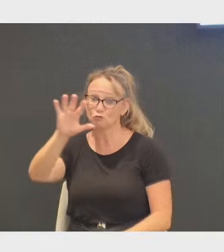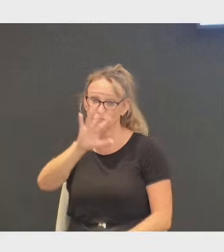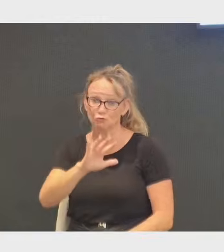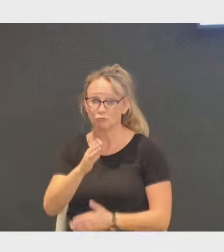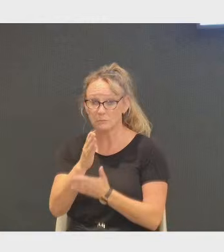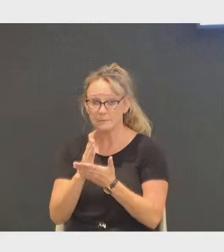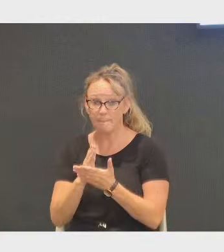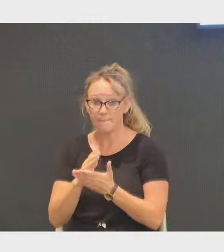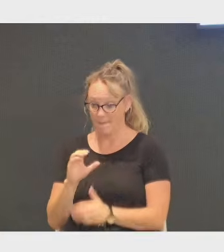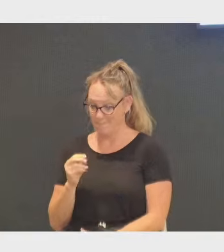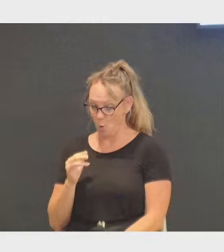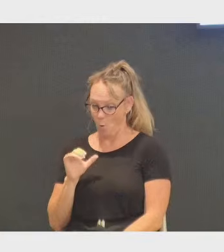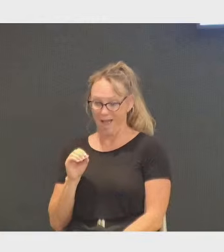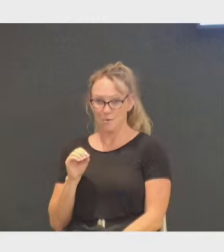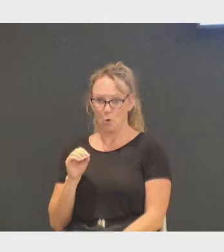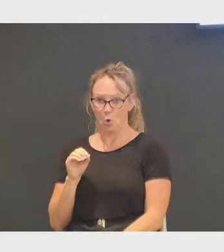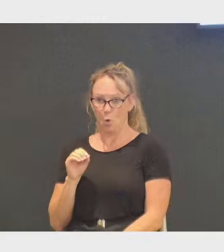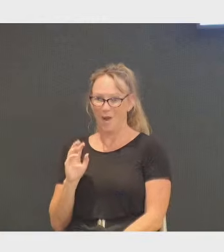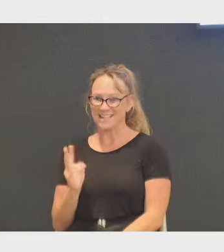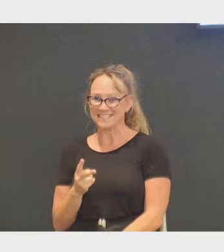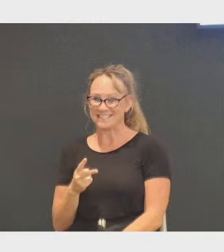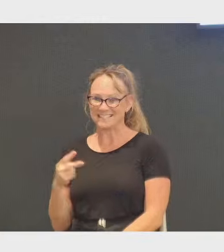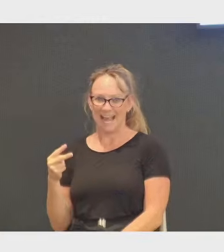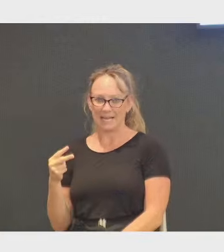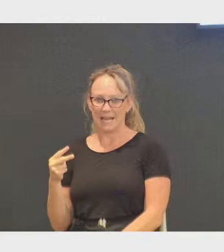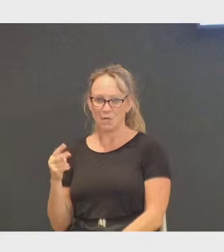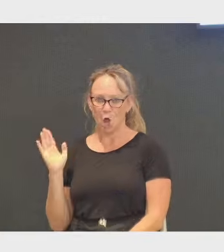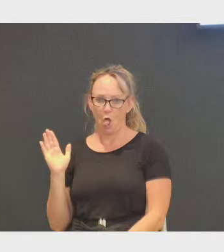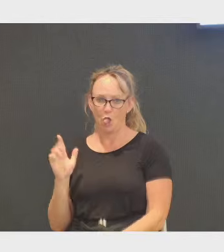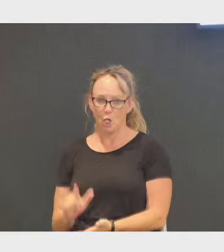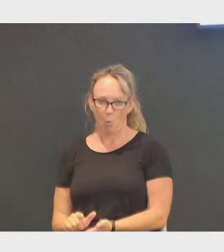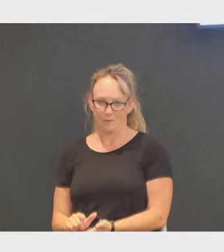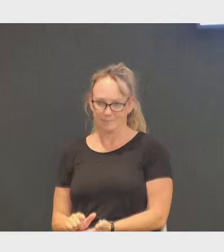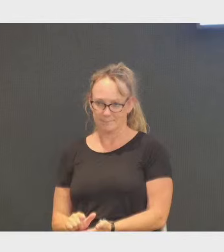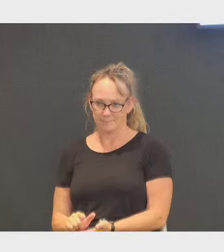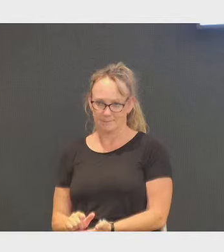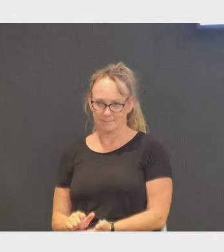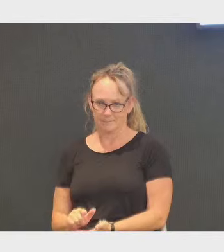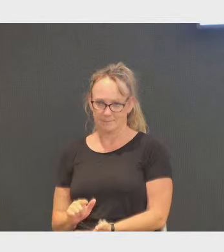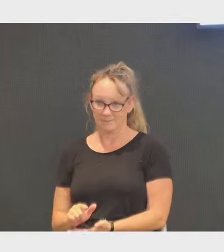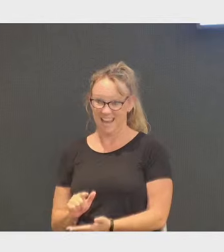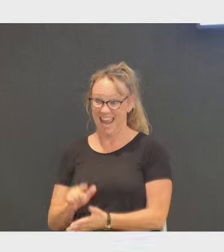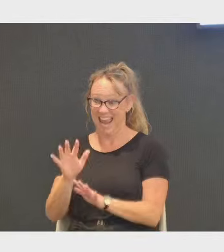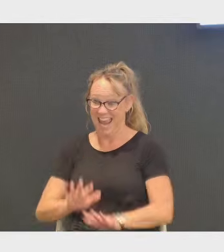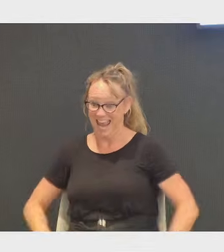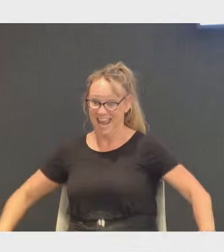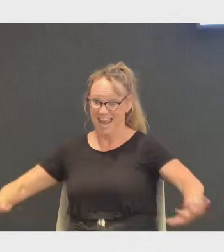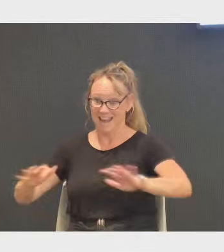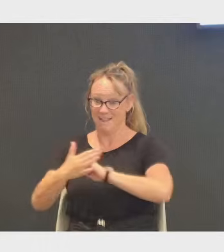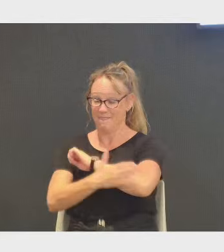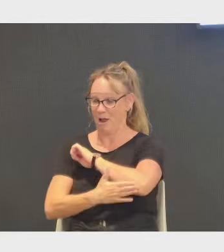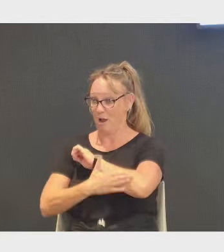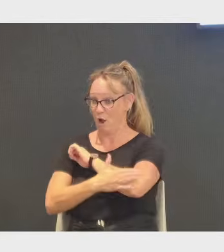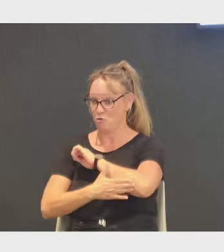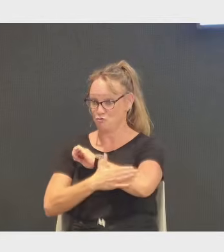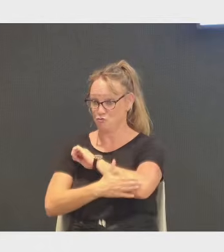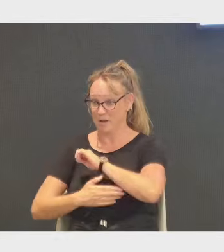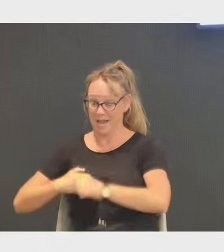Ohio is ranked second lowest in c in the count in the country in contributions to child welfare.